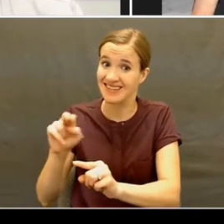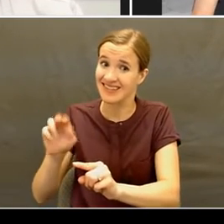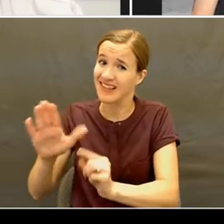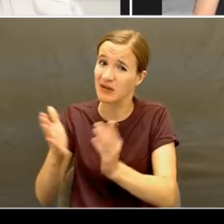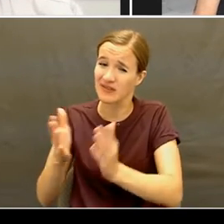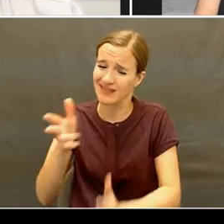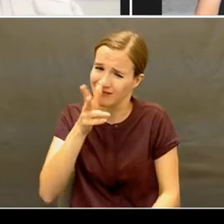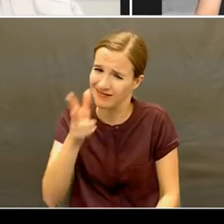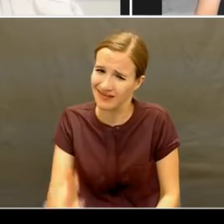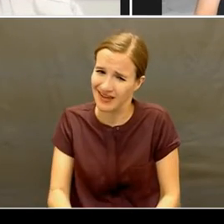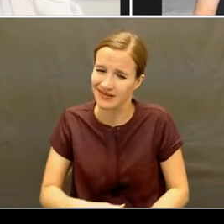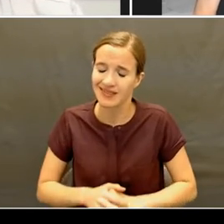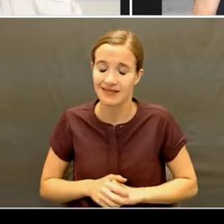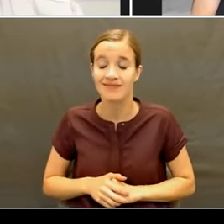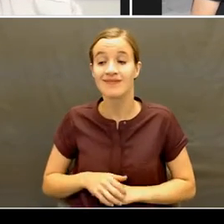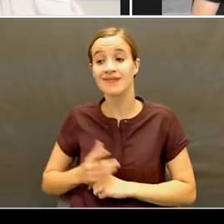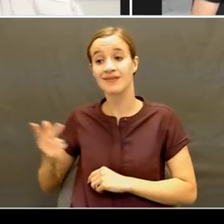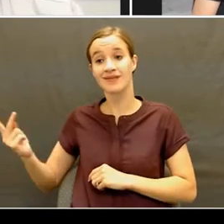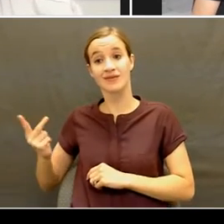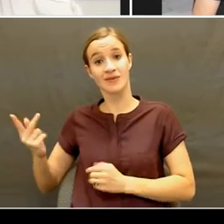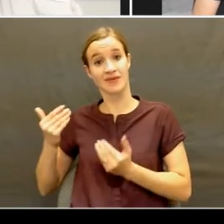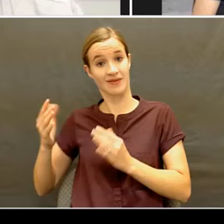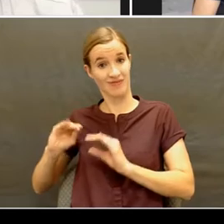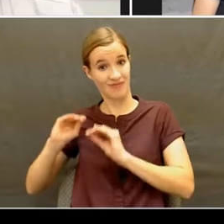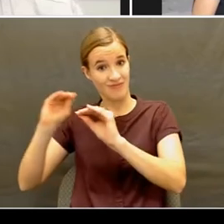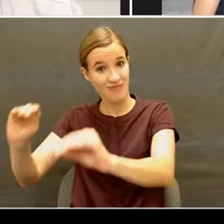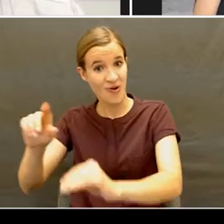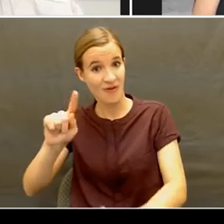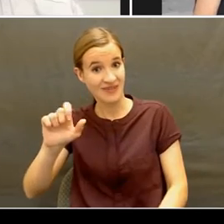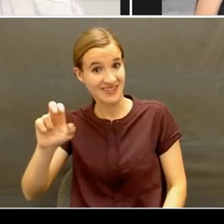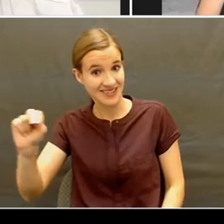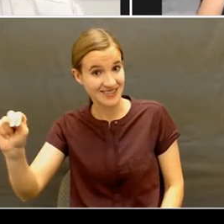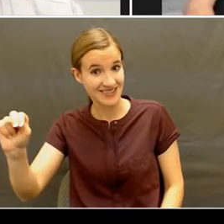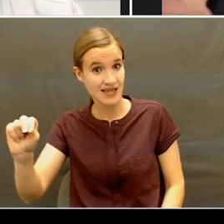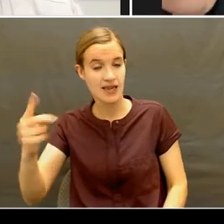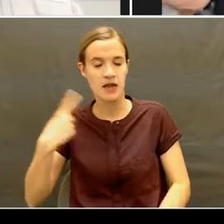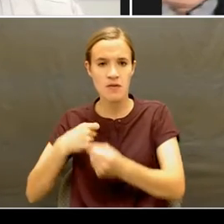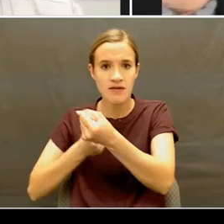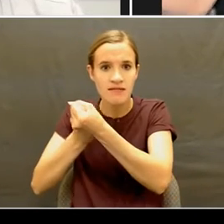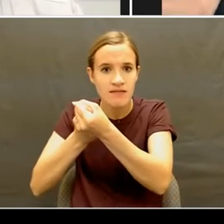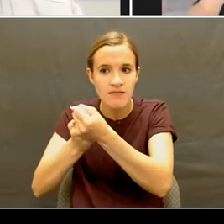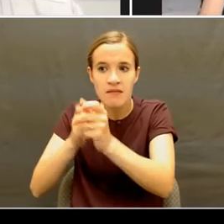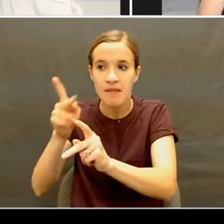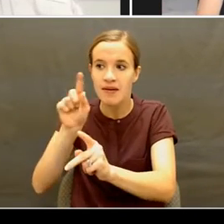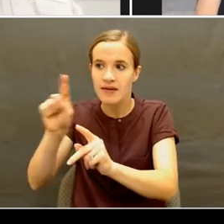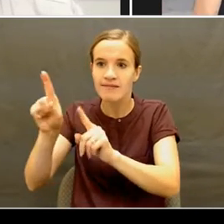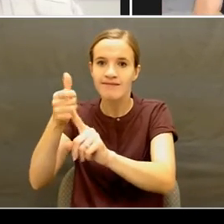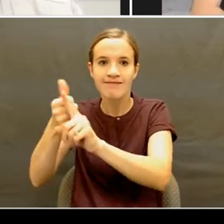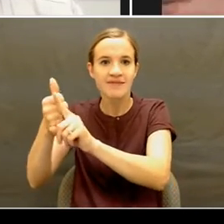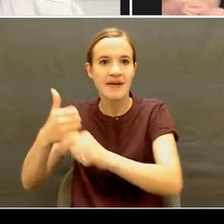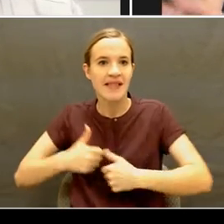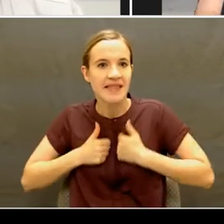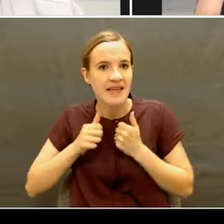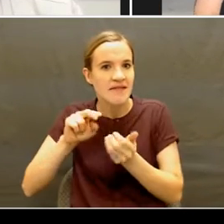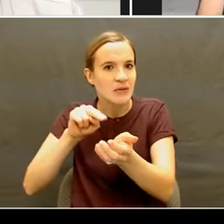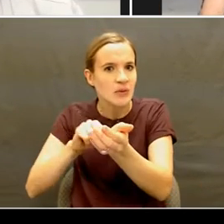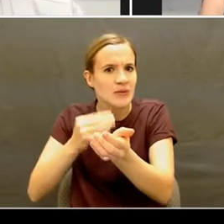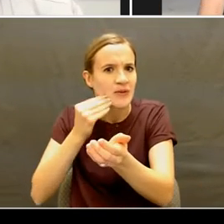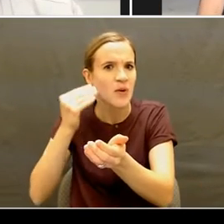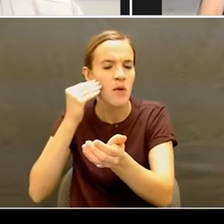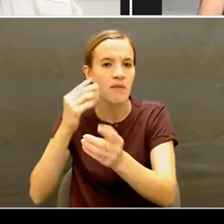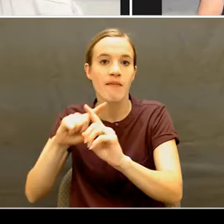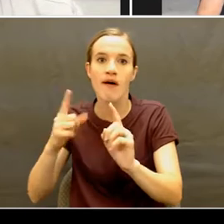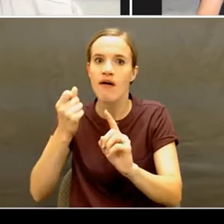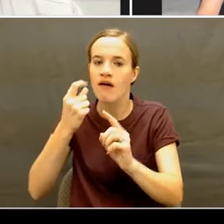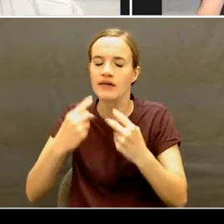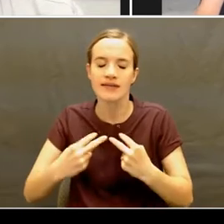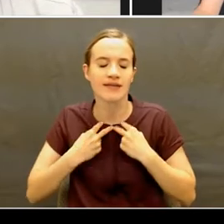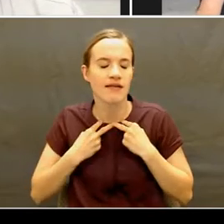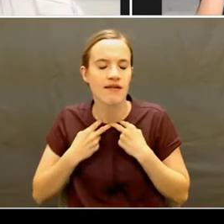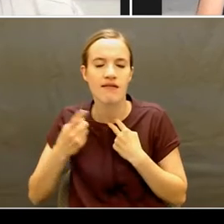people to get out of Tennessee to different states. One of the big states that got a lot of